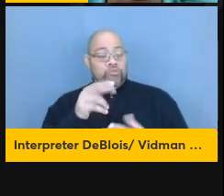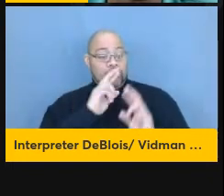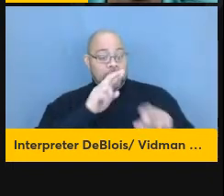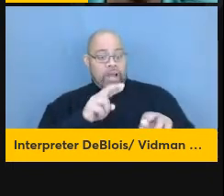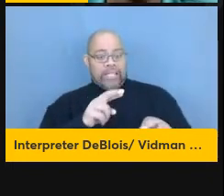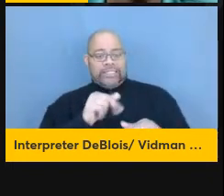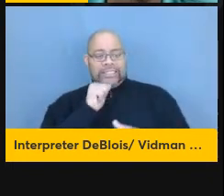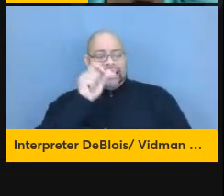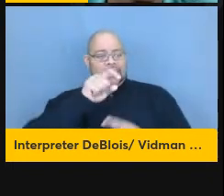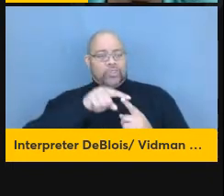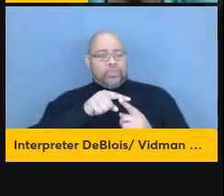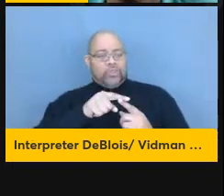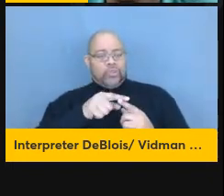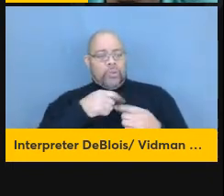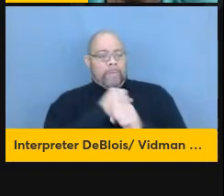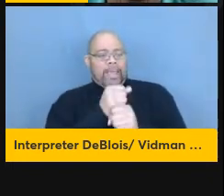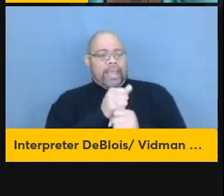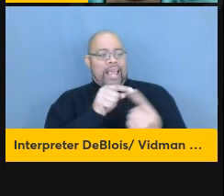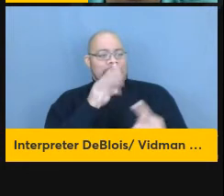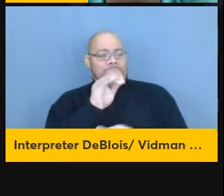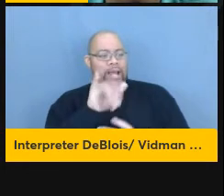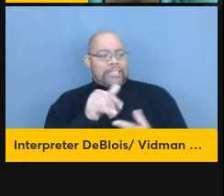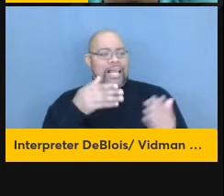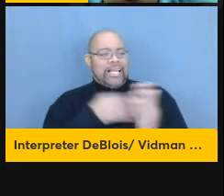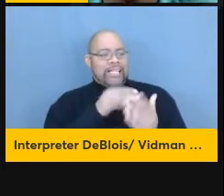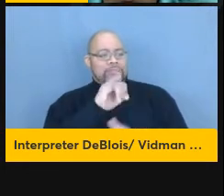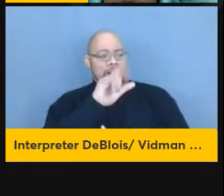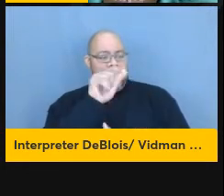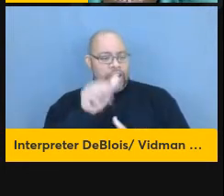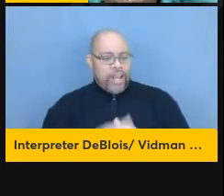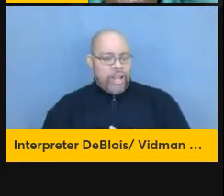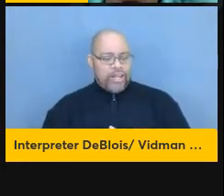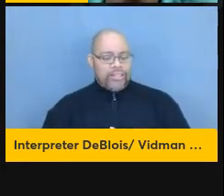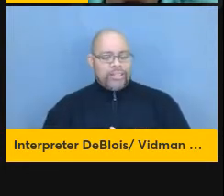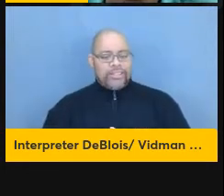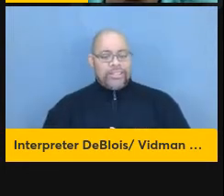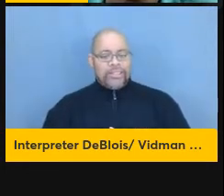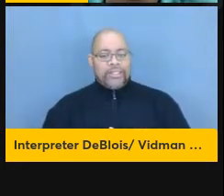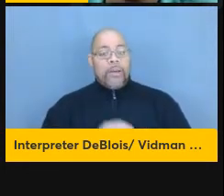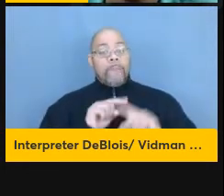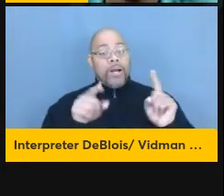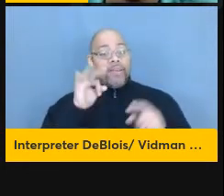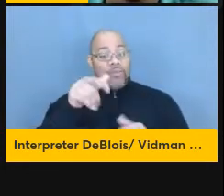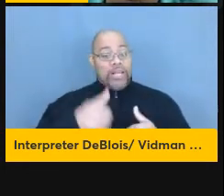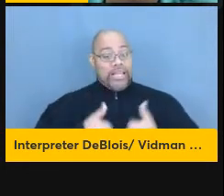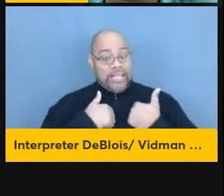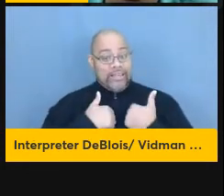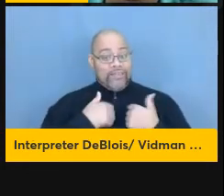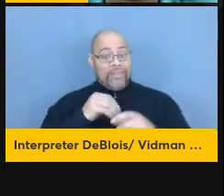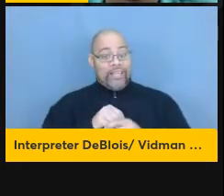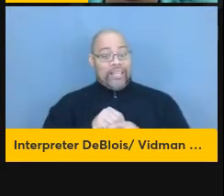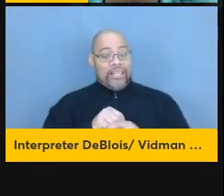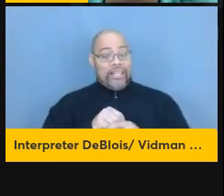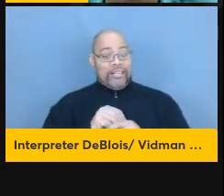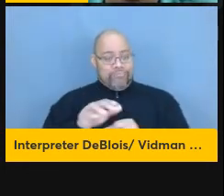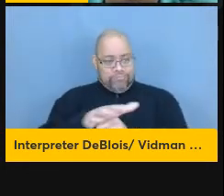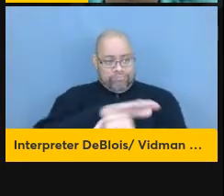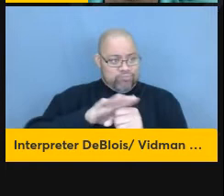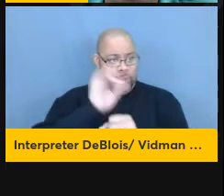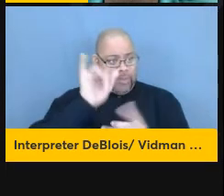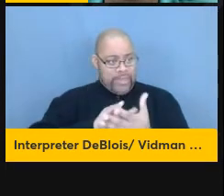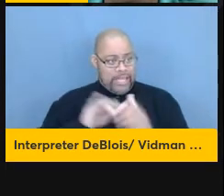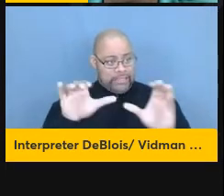need to bother making antibodies against malaria. However, if you lived in Kilifi, where this study was done, and you'd lived